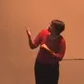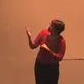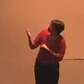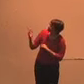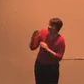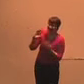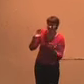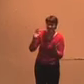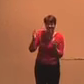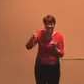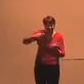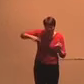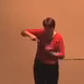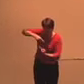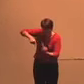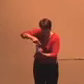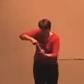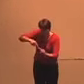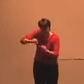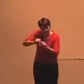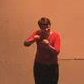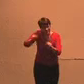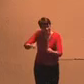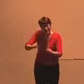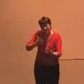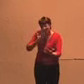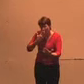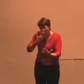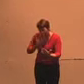system, is another very good point because it has